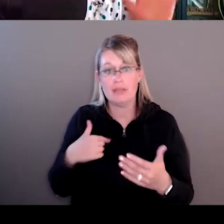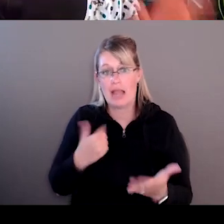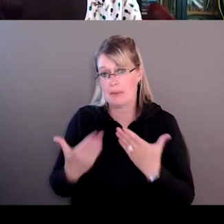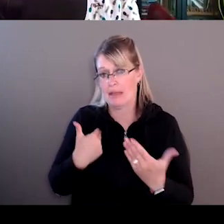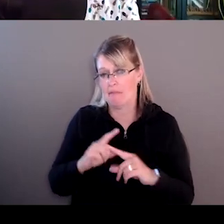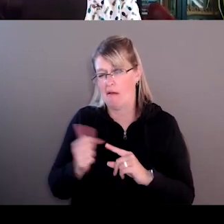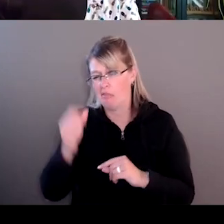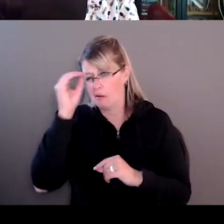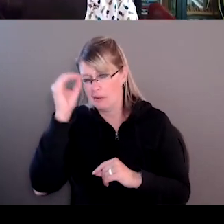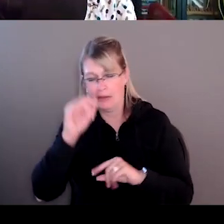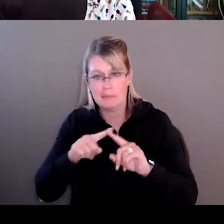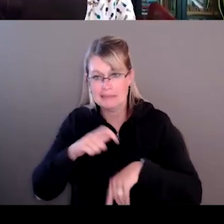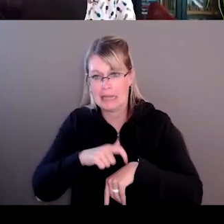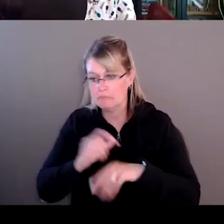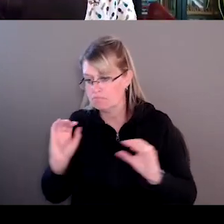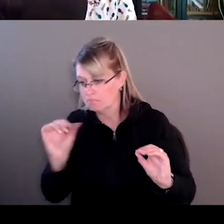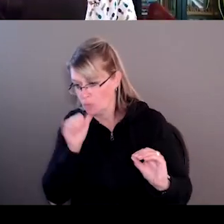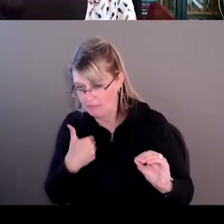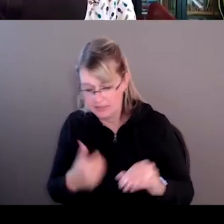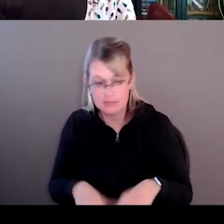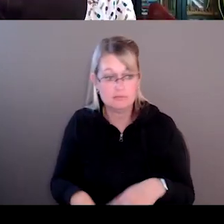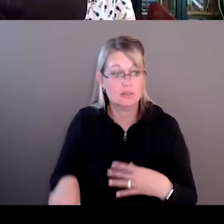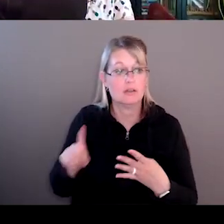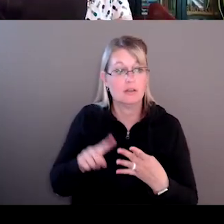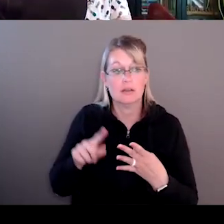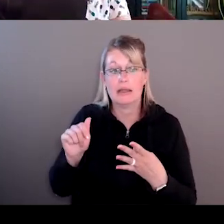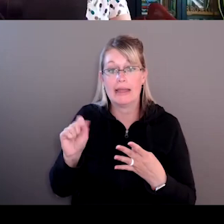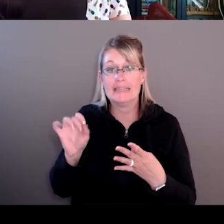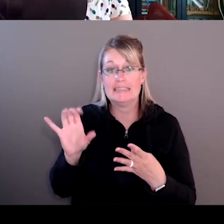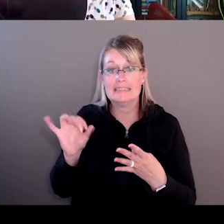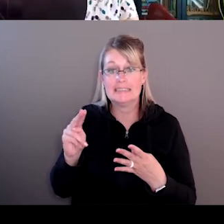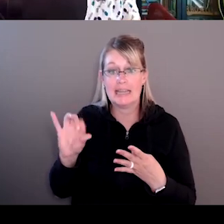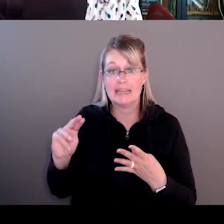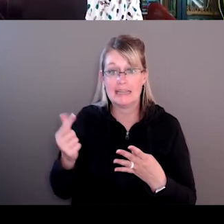that. No time for that now. The ascending value means the content has been sorted in ascending